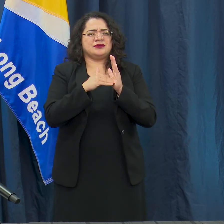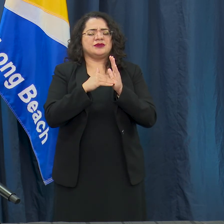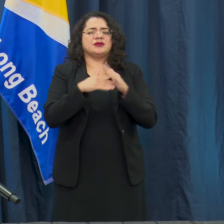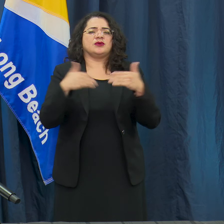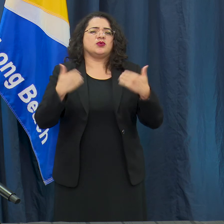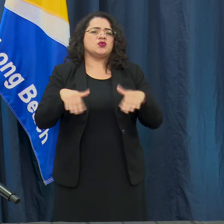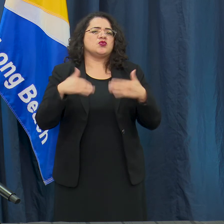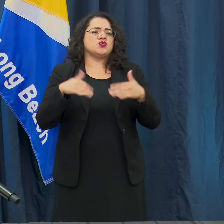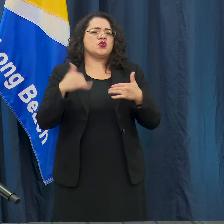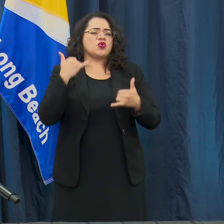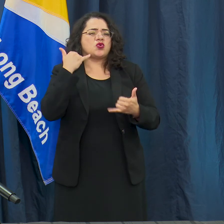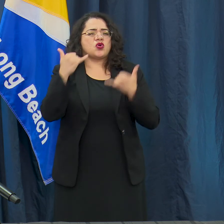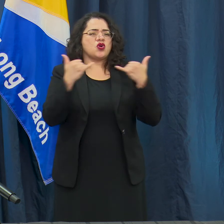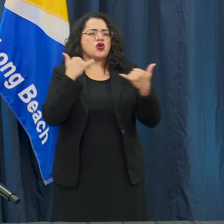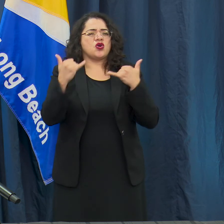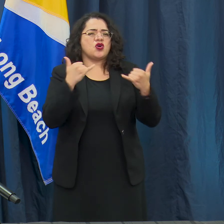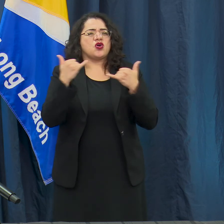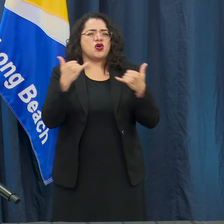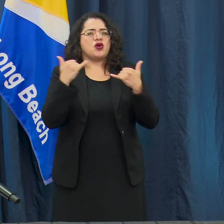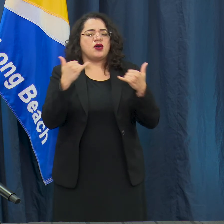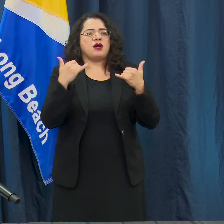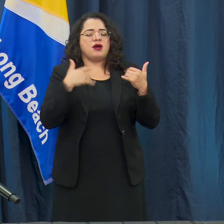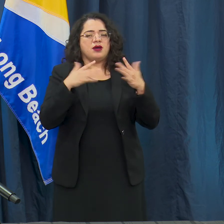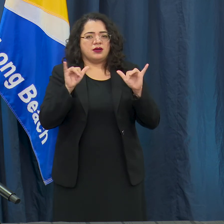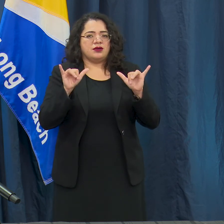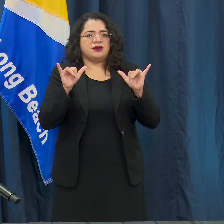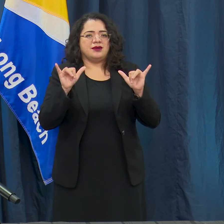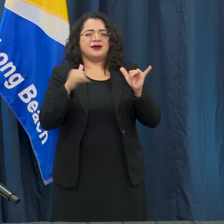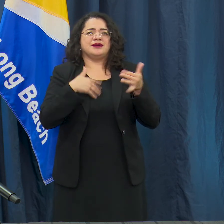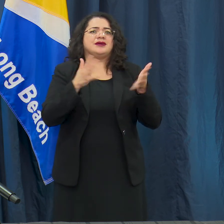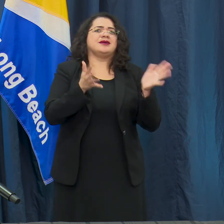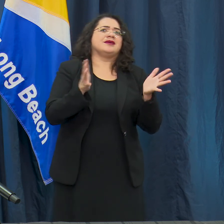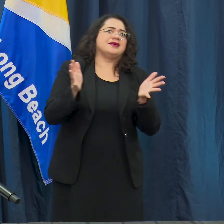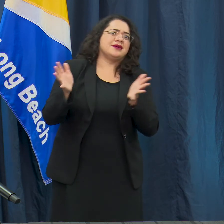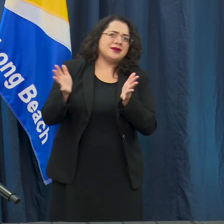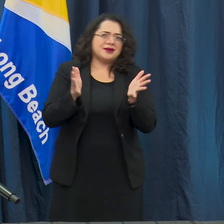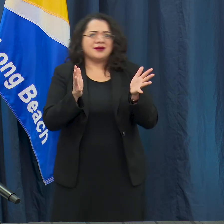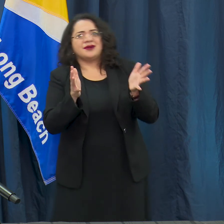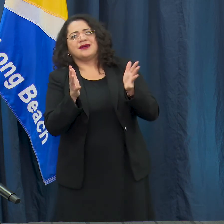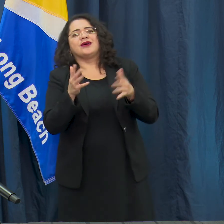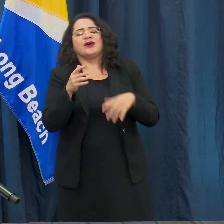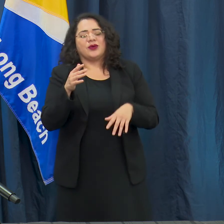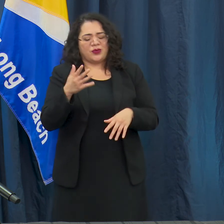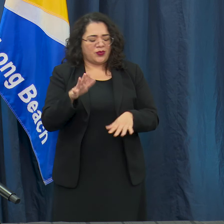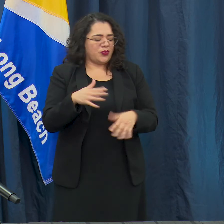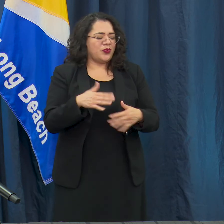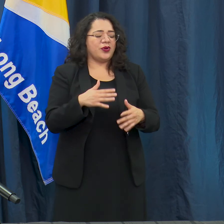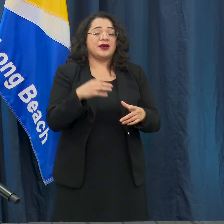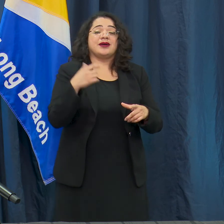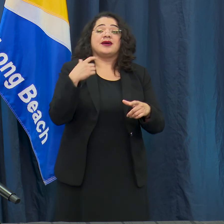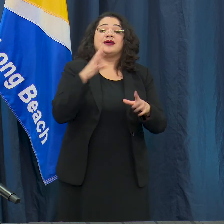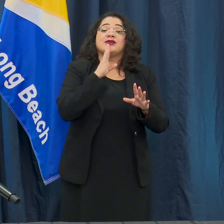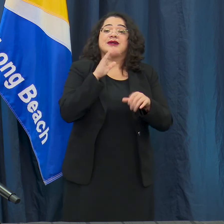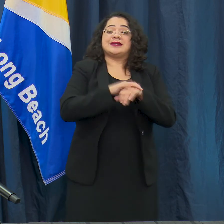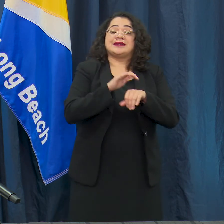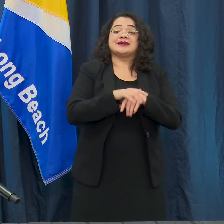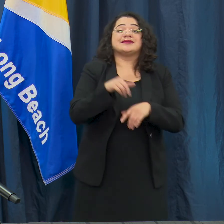under so town hall so we had a town hall in Spanish about 6000 people joined us a few nights ago so thank you everyone that joined and gracias por todo stubbornness a